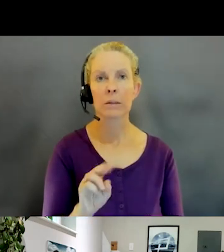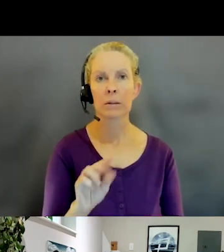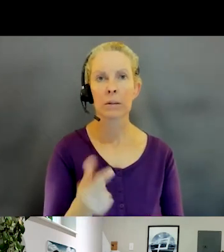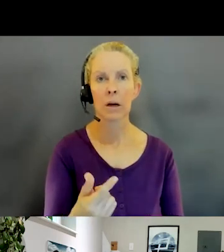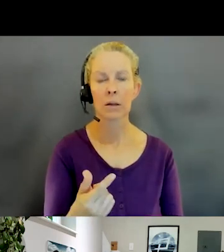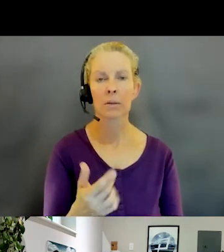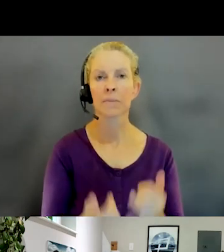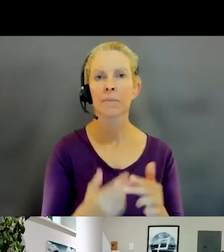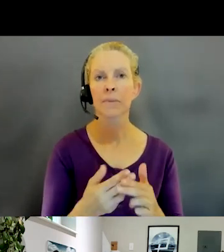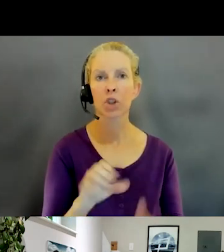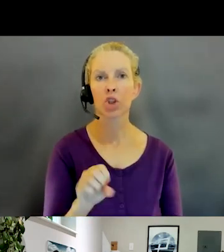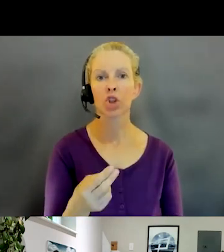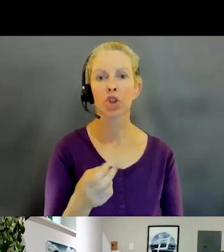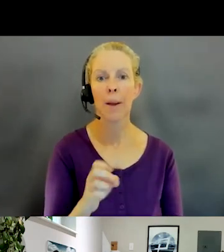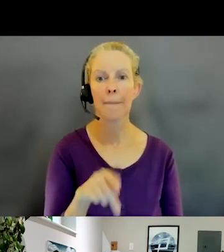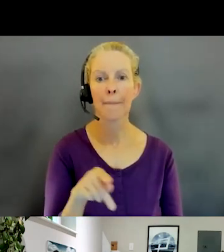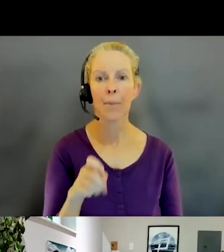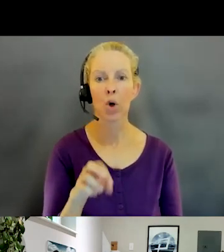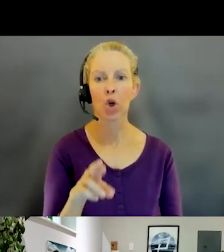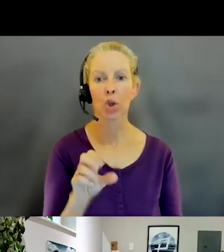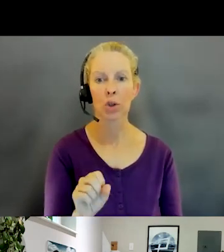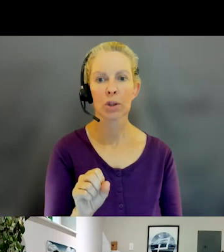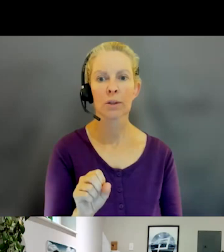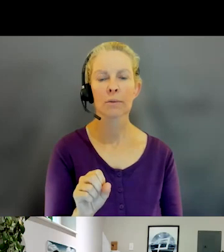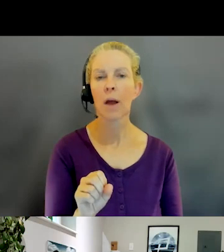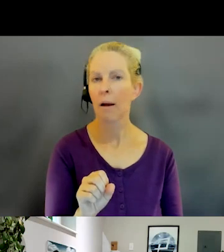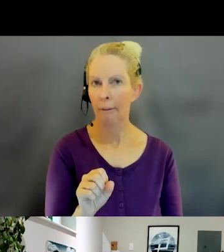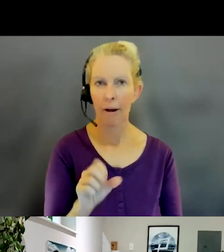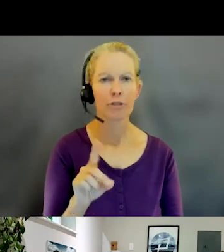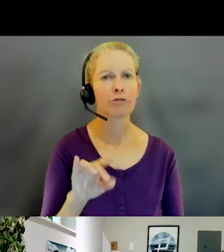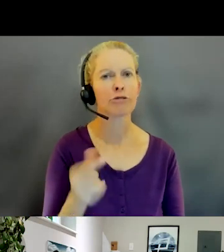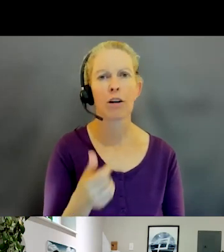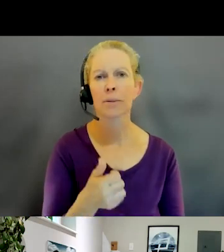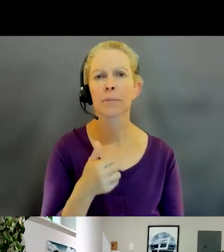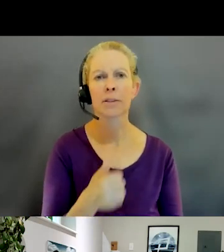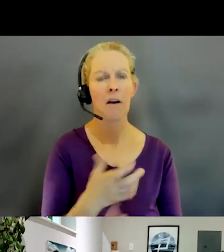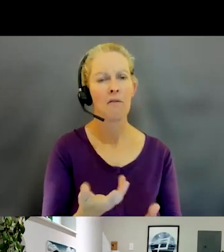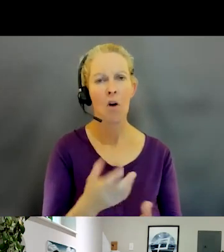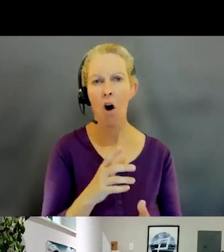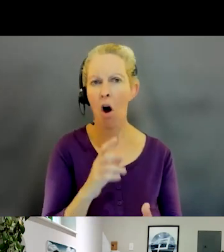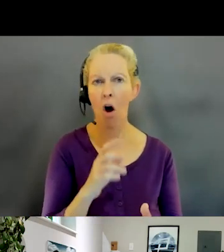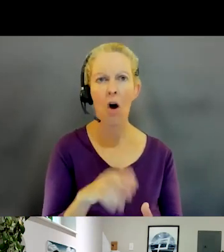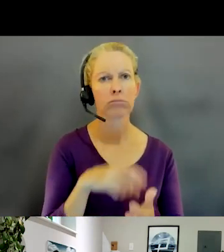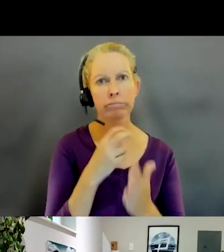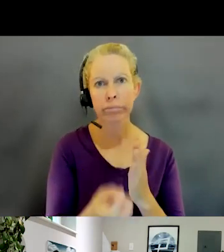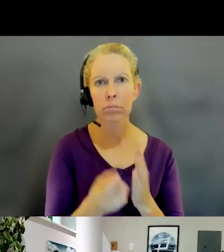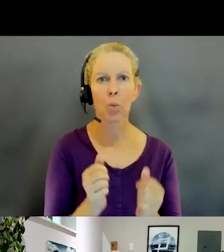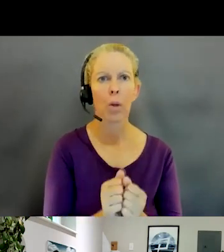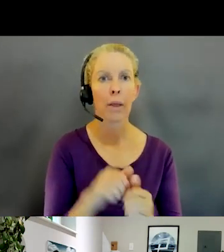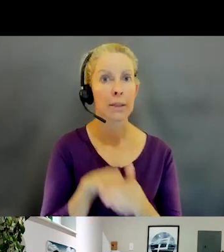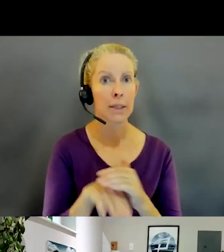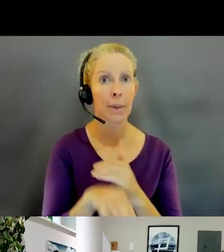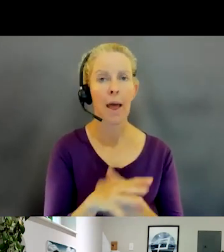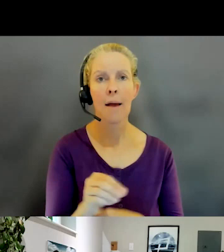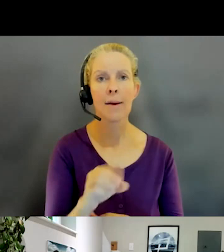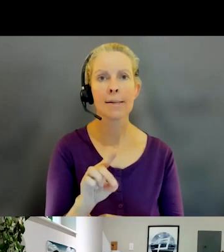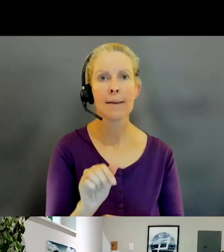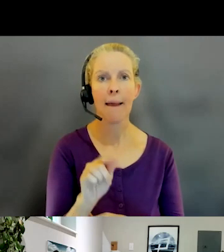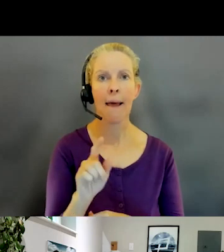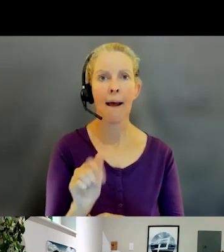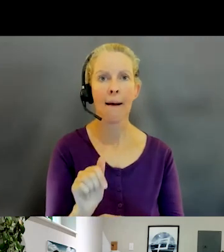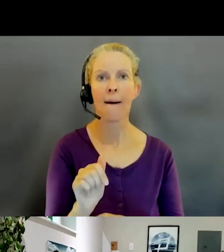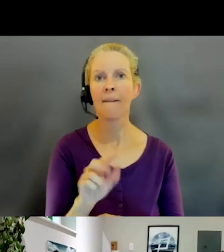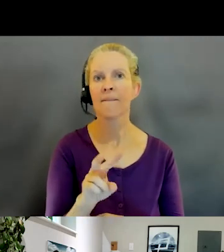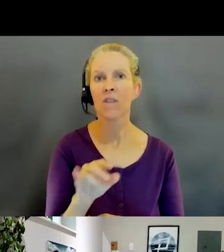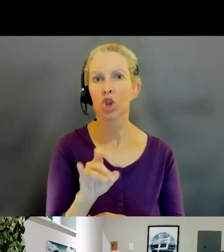and he is all about data visualization and accessibility. And I think that the more